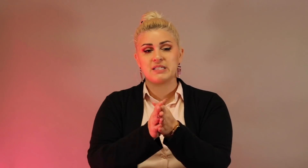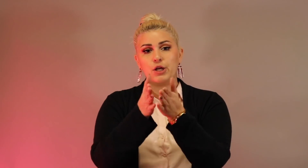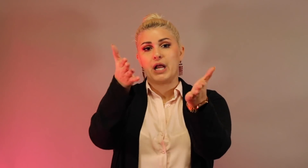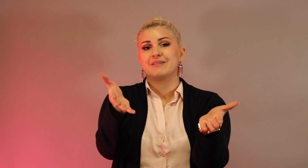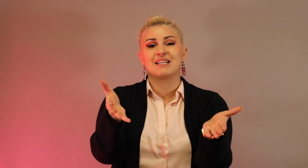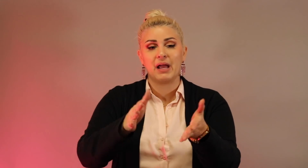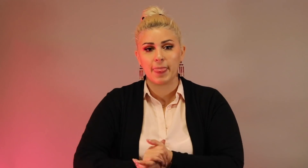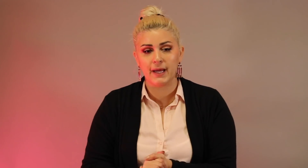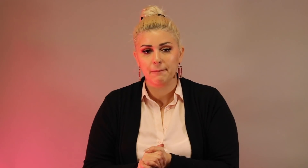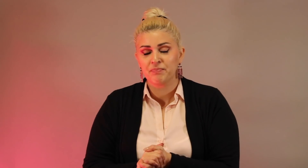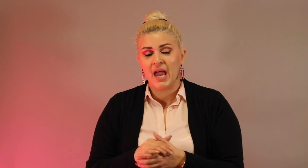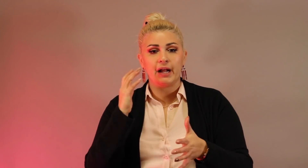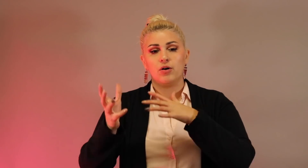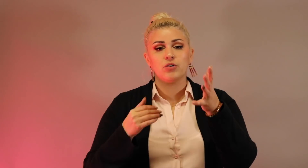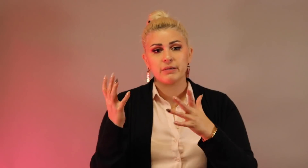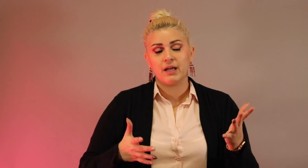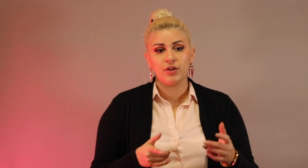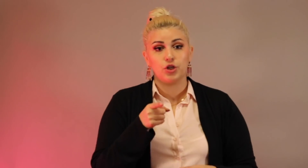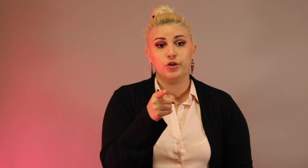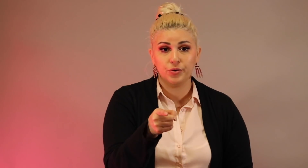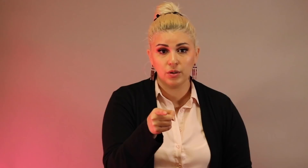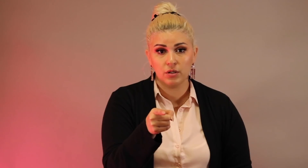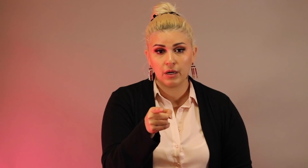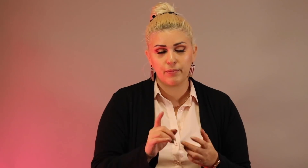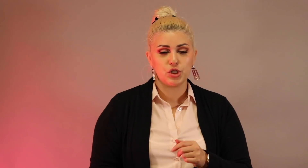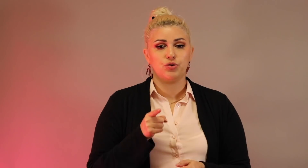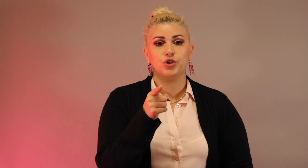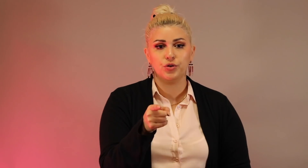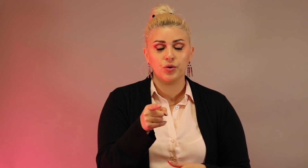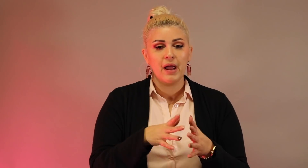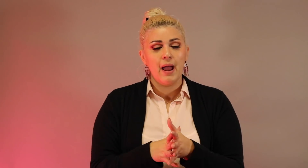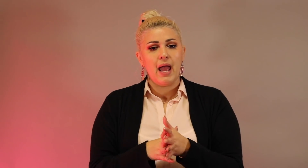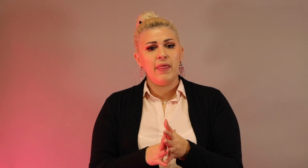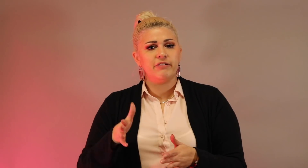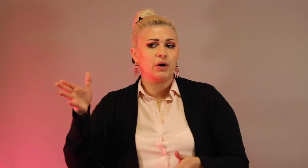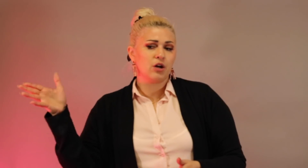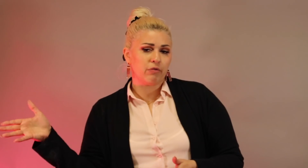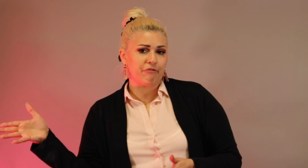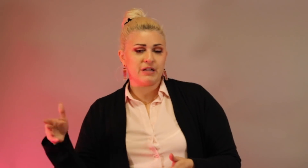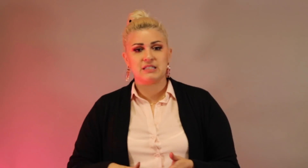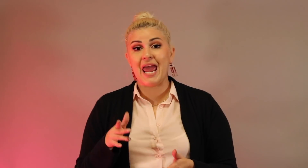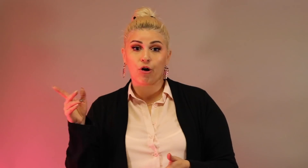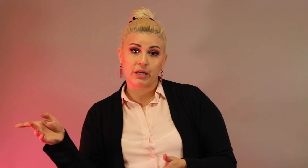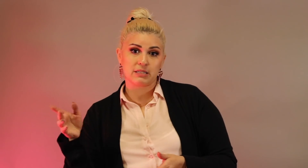say your name's Samantha, and I go, Oh, Samantha, you, I point you to you. And then if I wanted to reference Terrence,